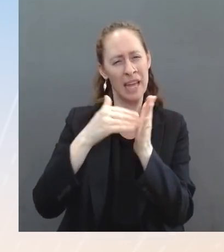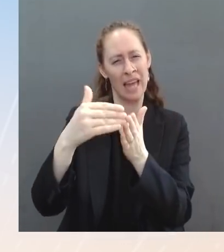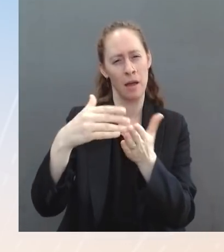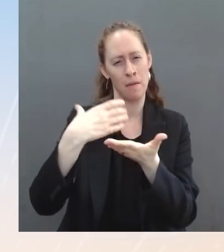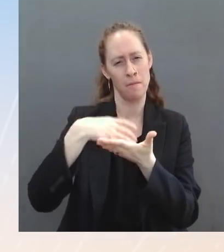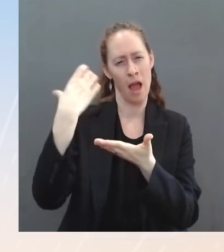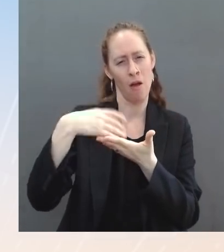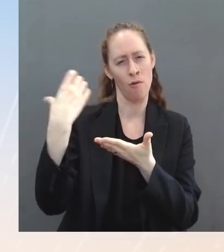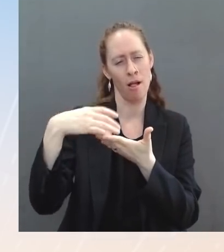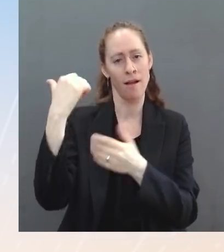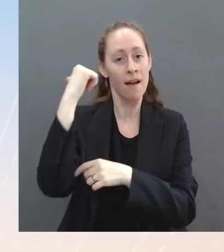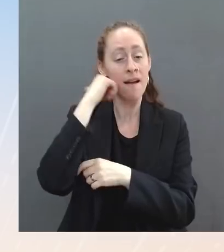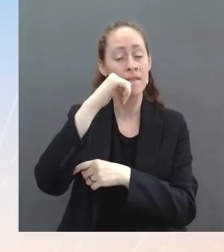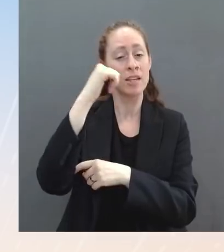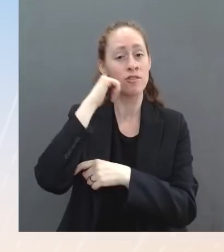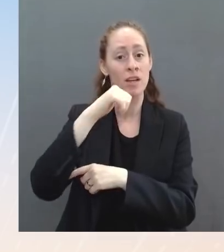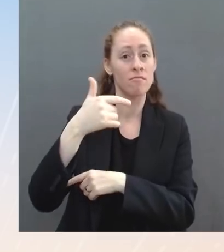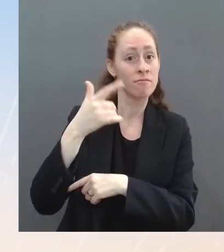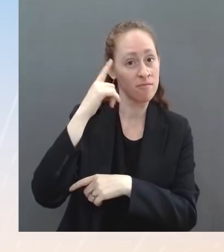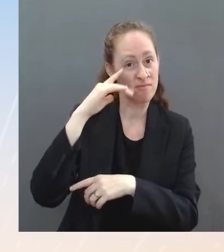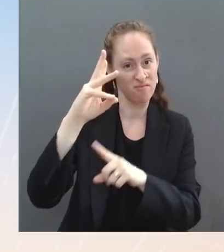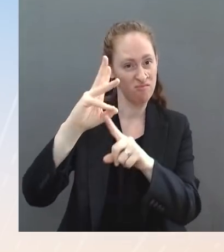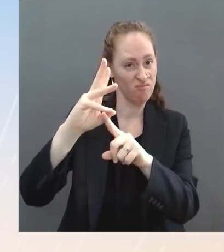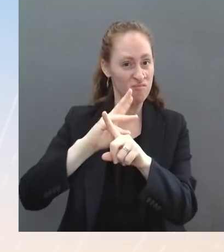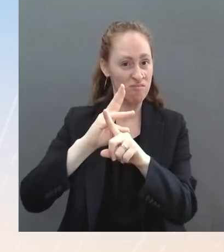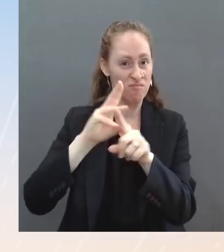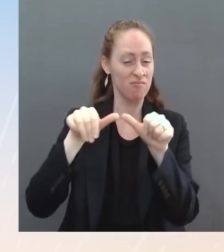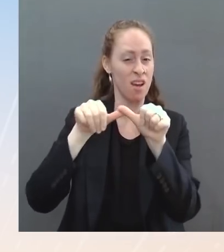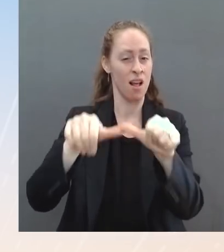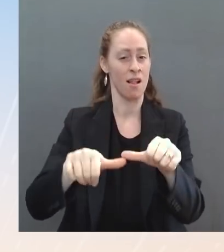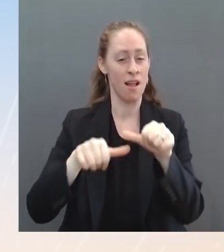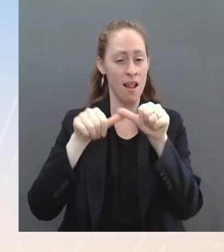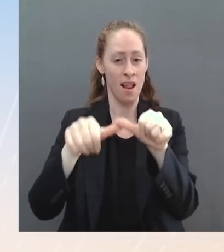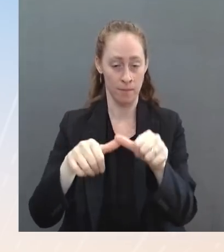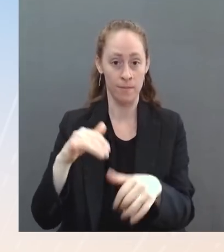to deal with emergency supply disruptions in energy markets.